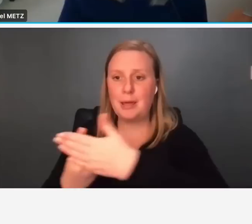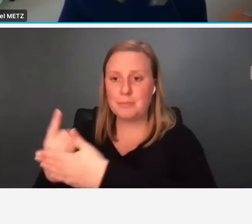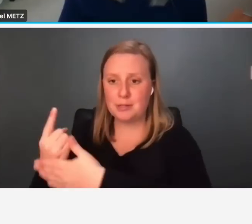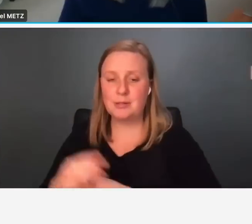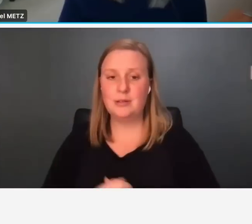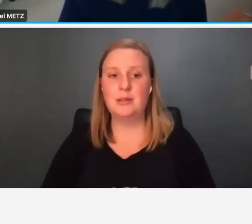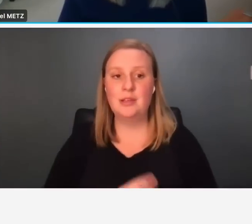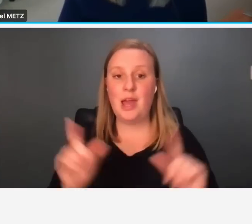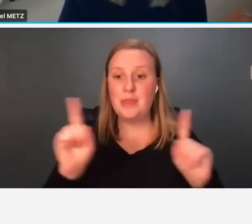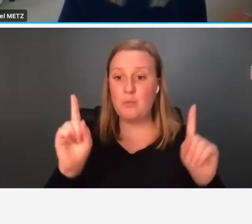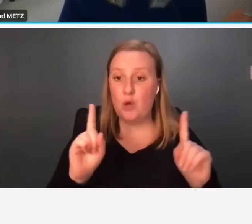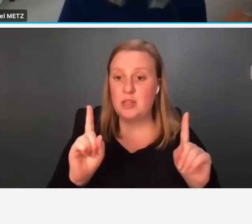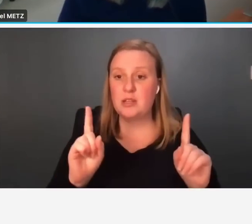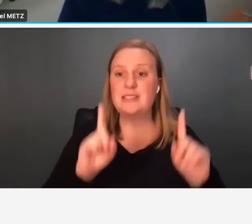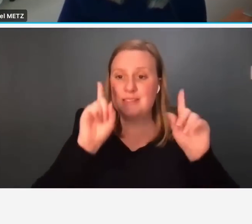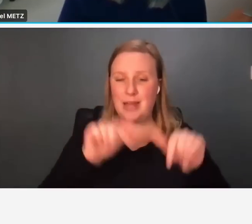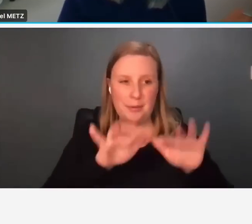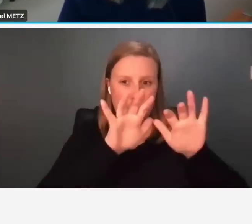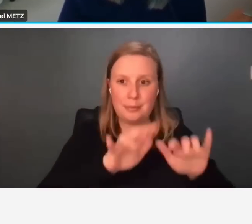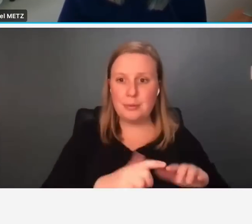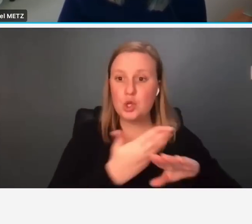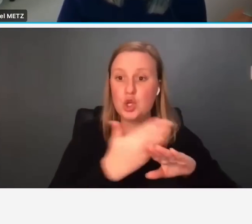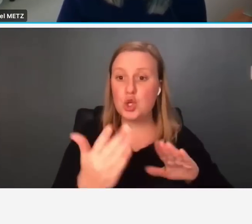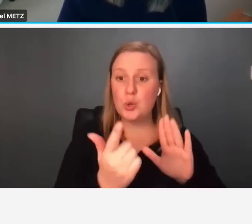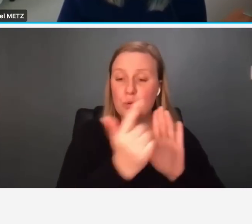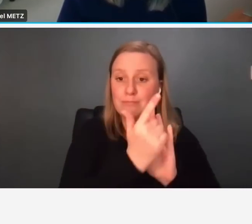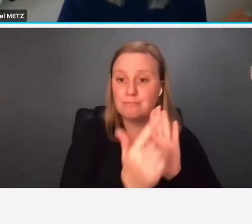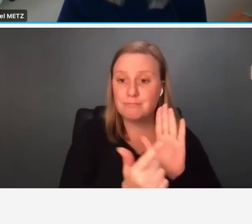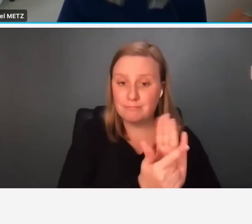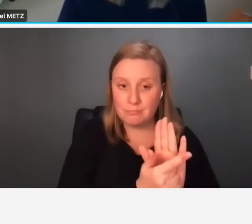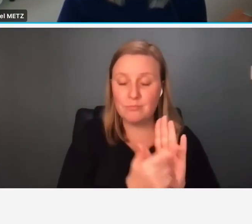the Bill for the new Act and we've been engaging with the Council of Elders and the National Aged Care